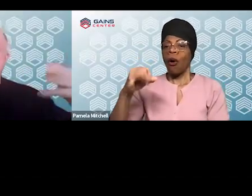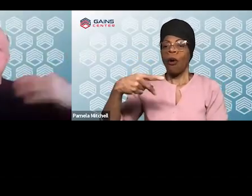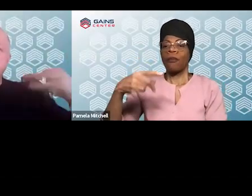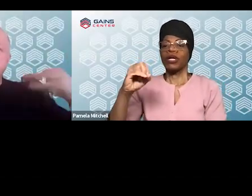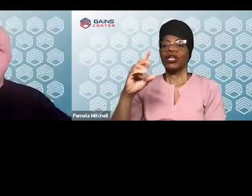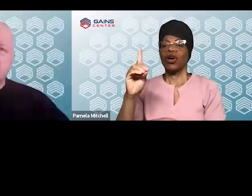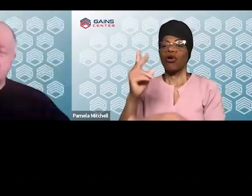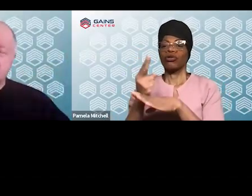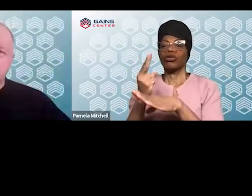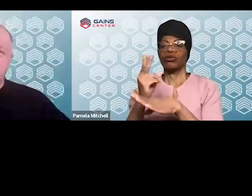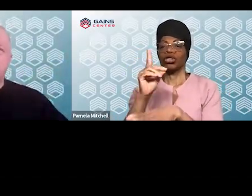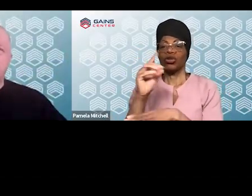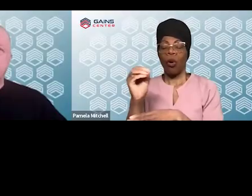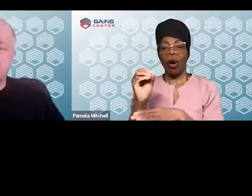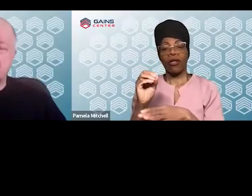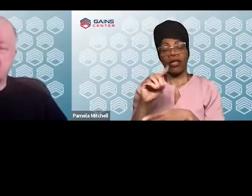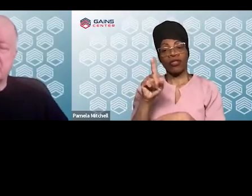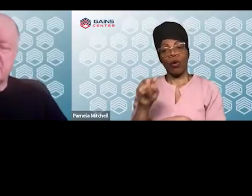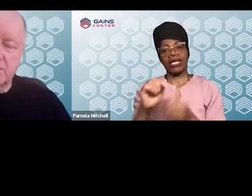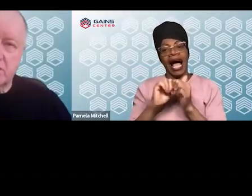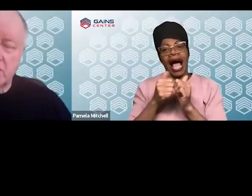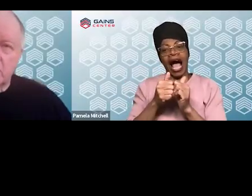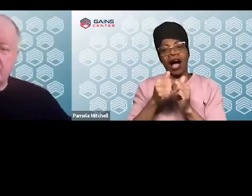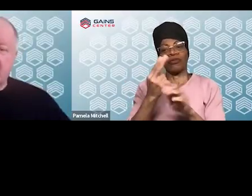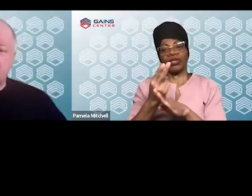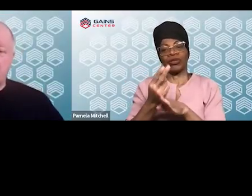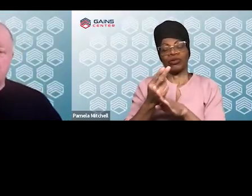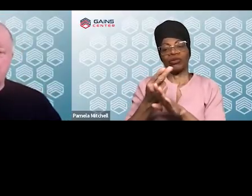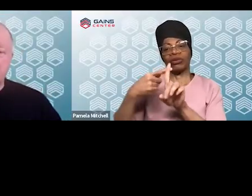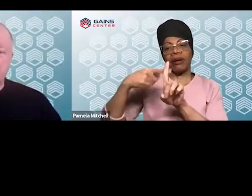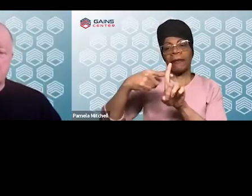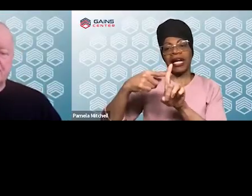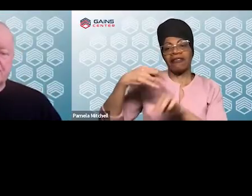how do we use the benefits of contingency management with that population?